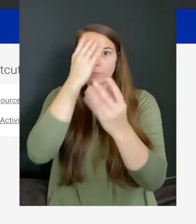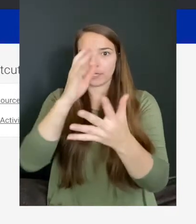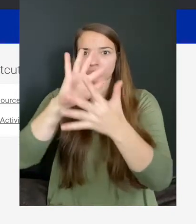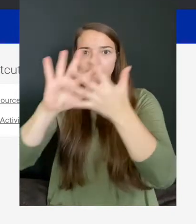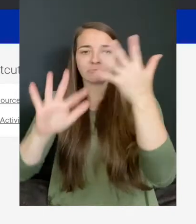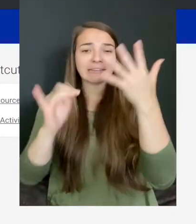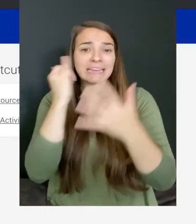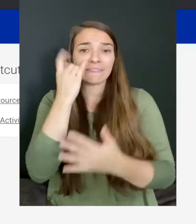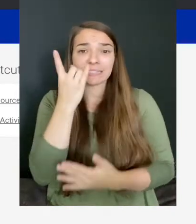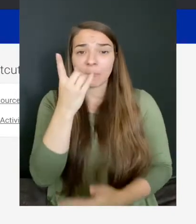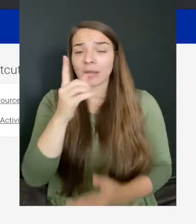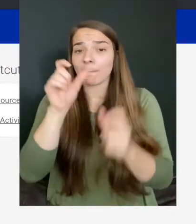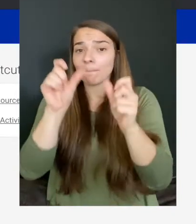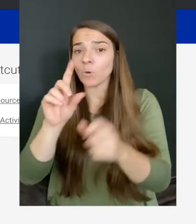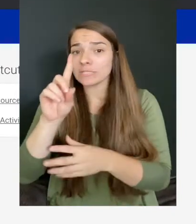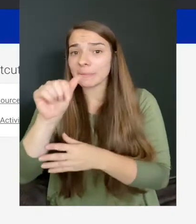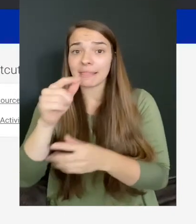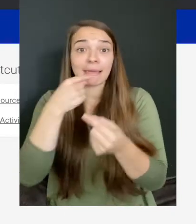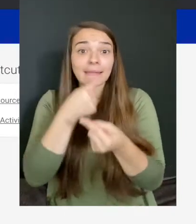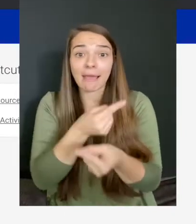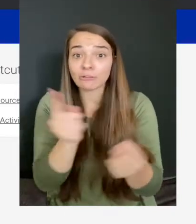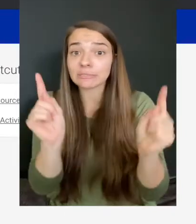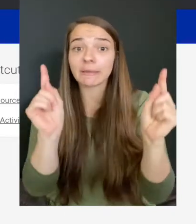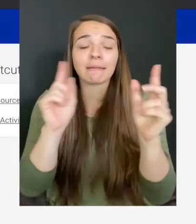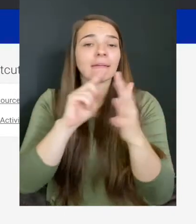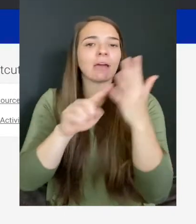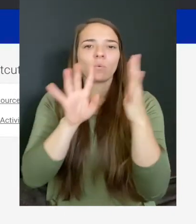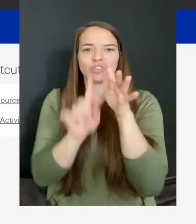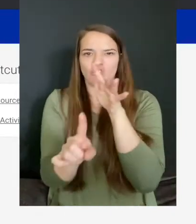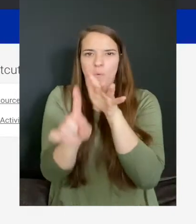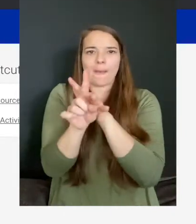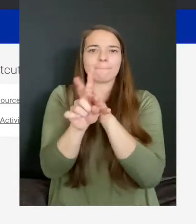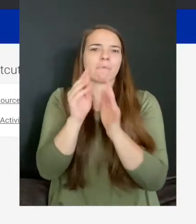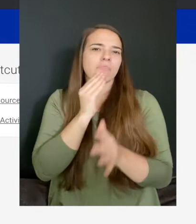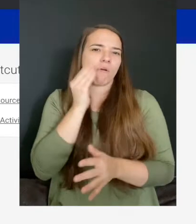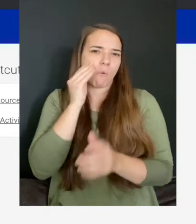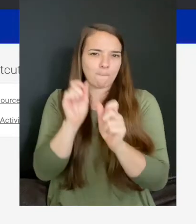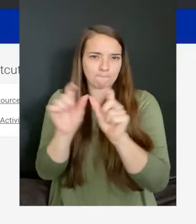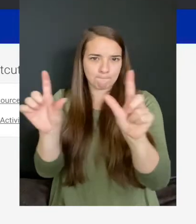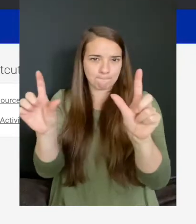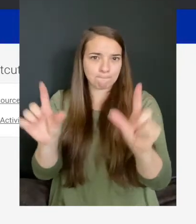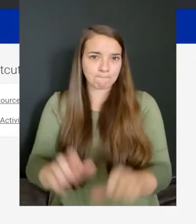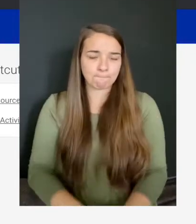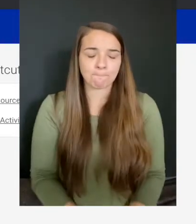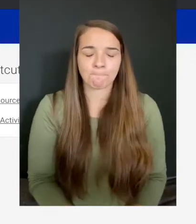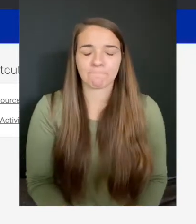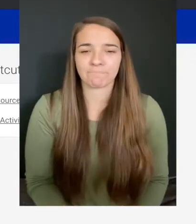post an announcement to all students on Accommodate, it would show up here on your home page.